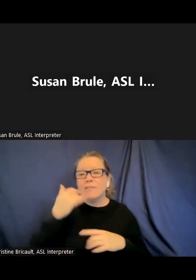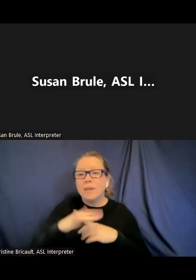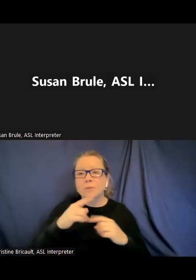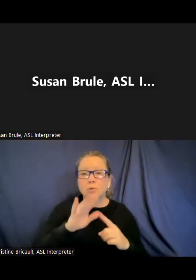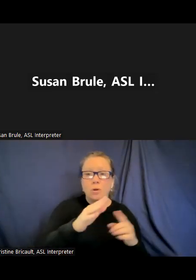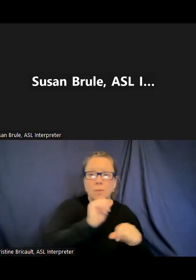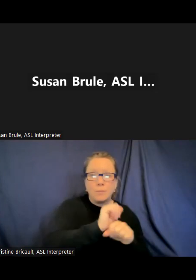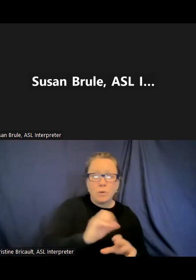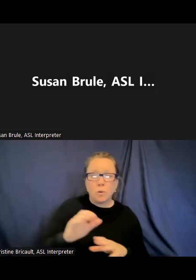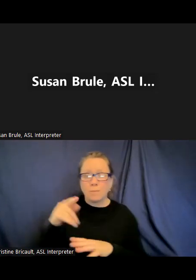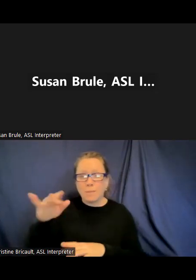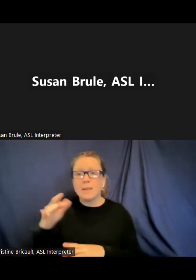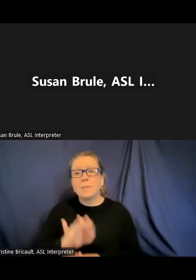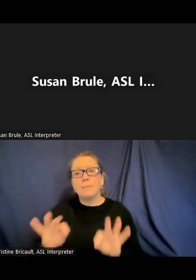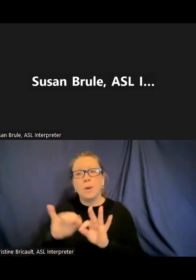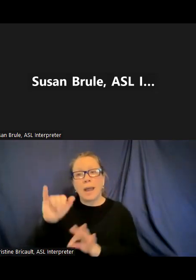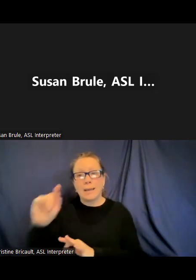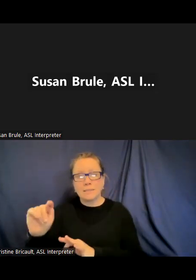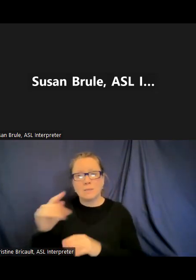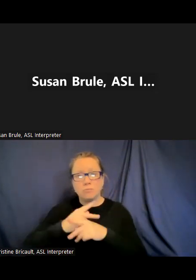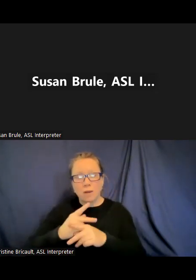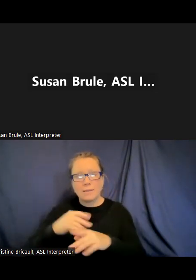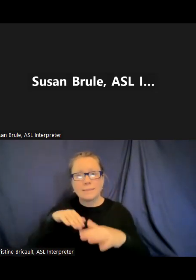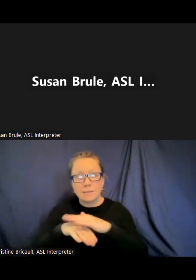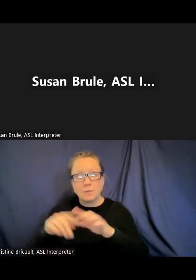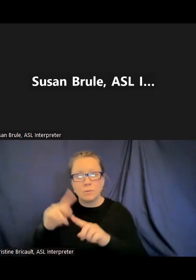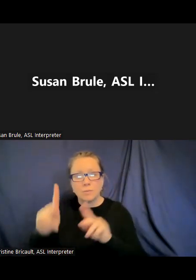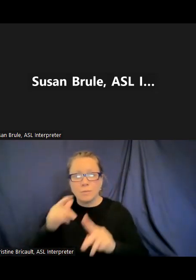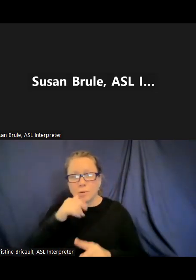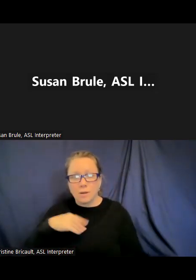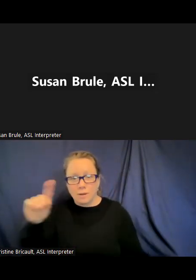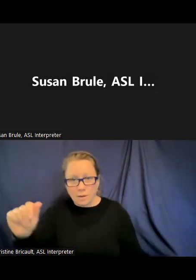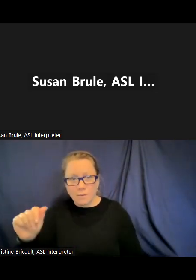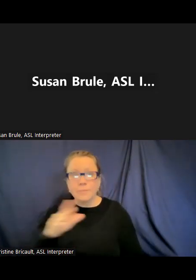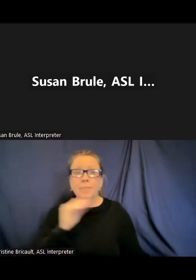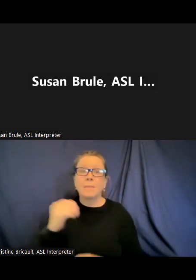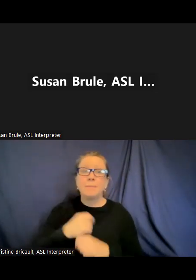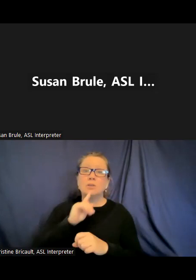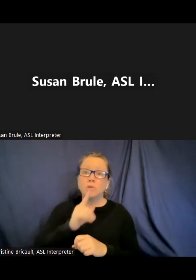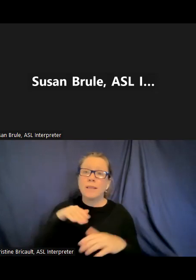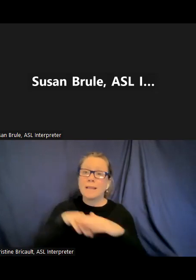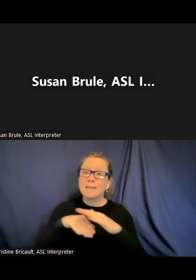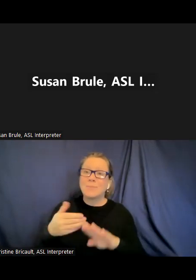products are accessible to people with disabilities. And make sure that they're accessible beforehand by them.